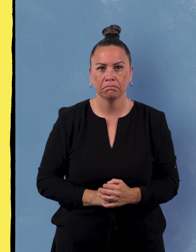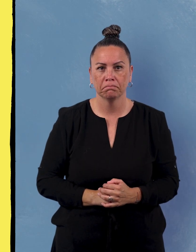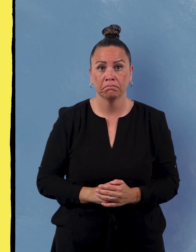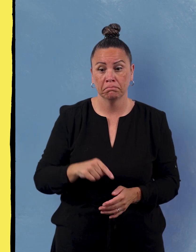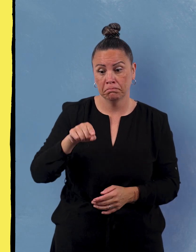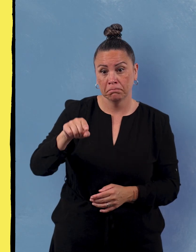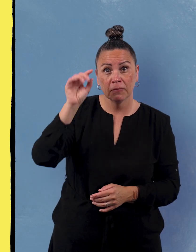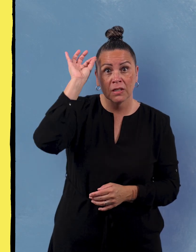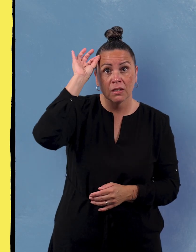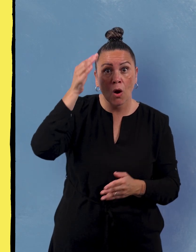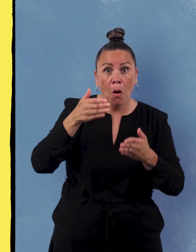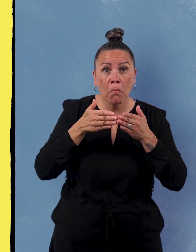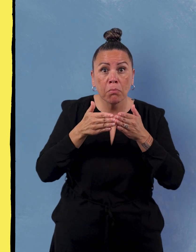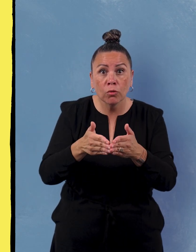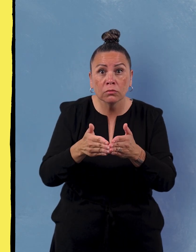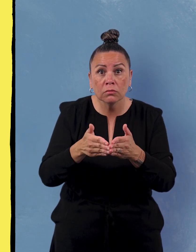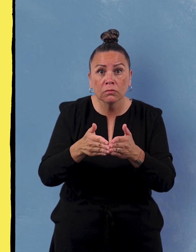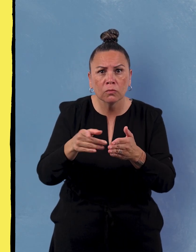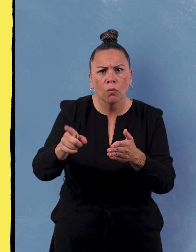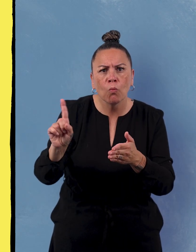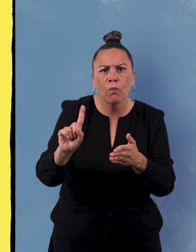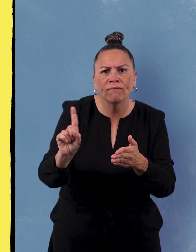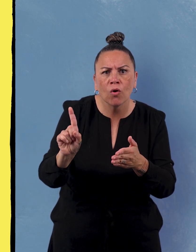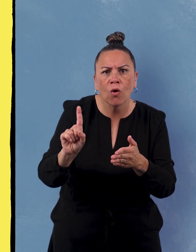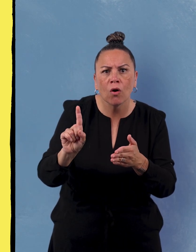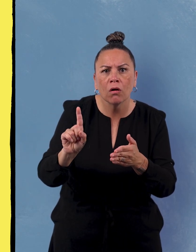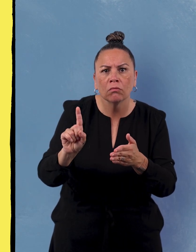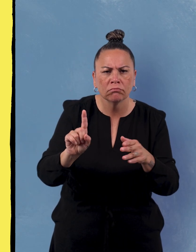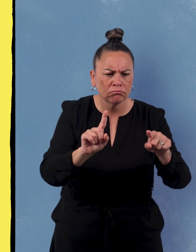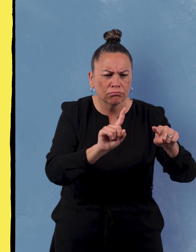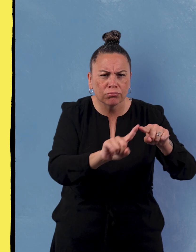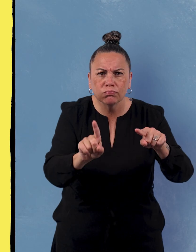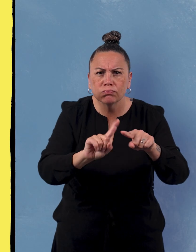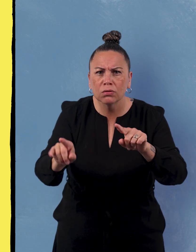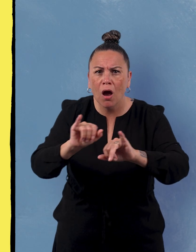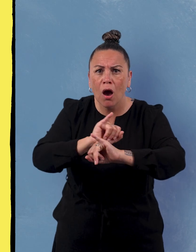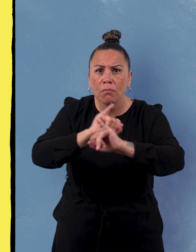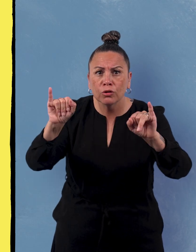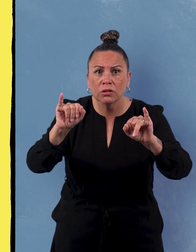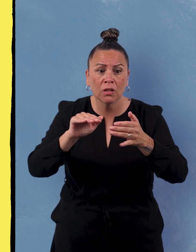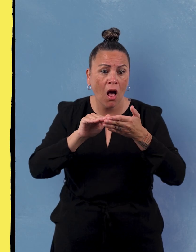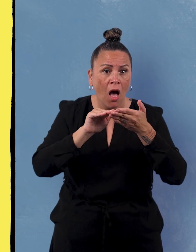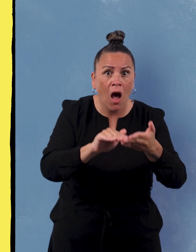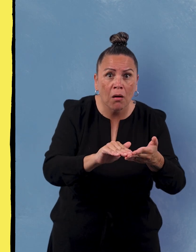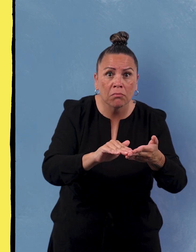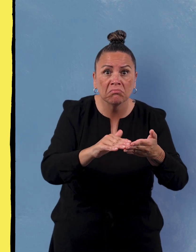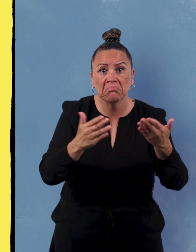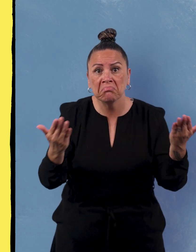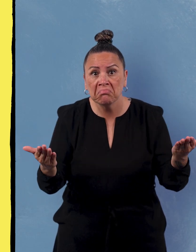Dinghies are used by different emergency services such as